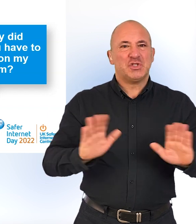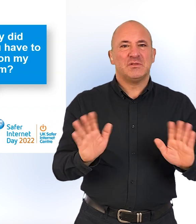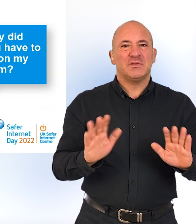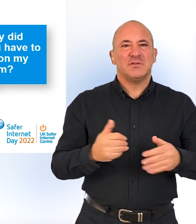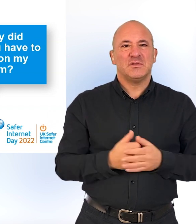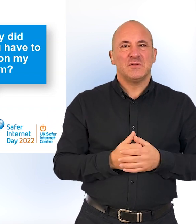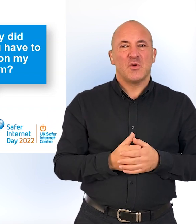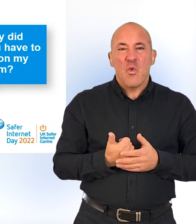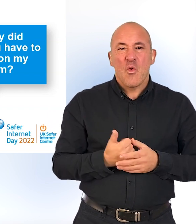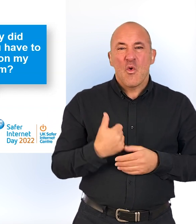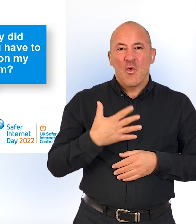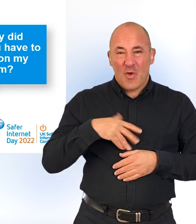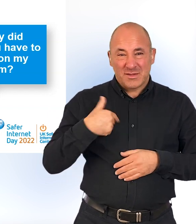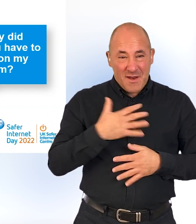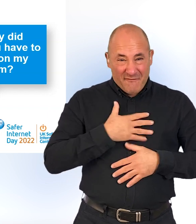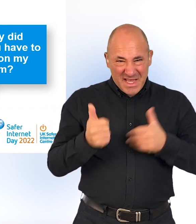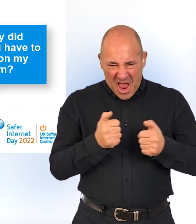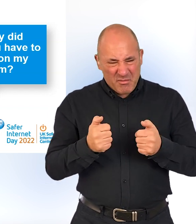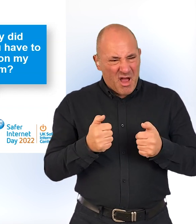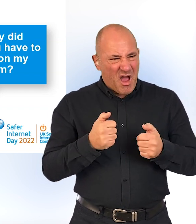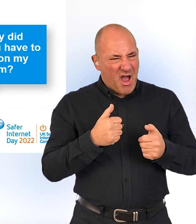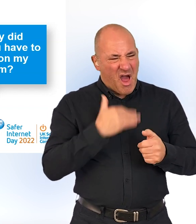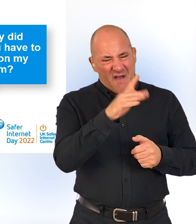and is something people who love games want to eradicate too.